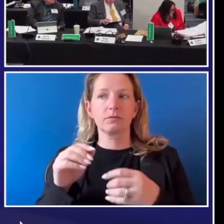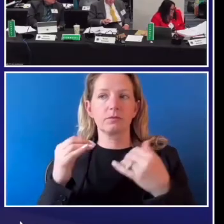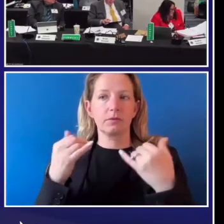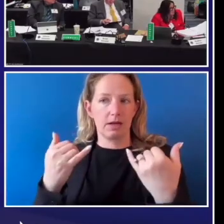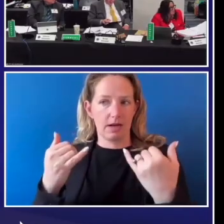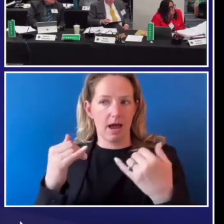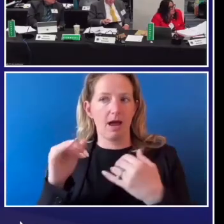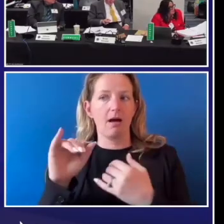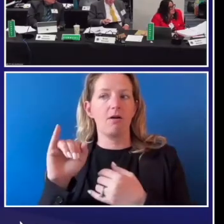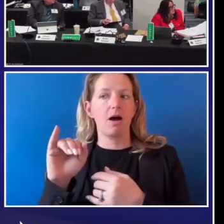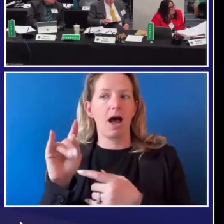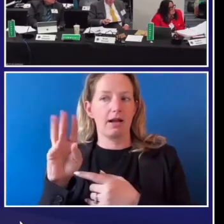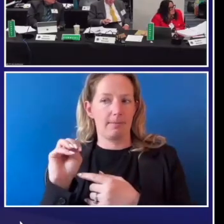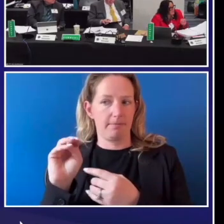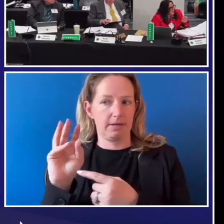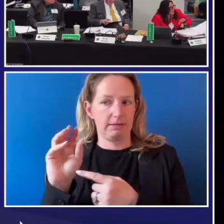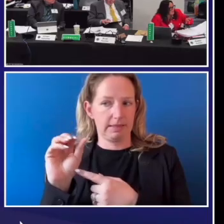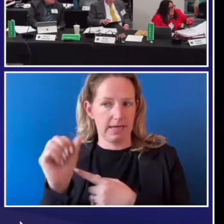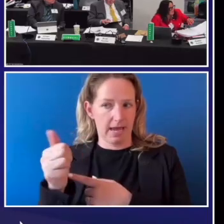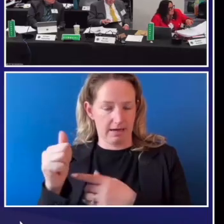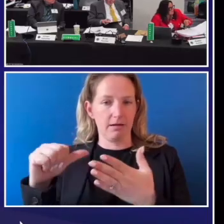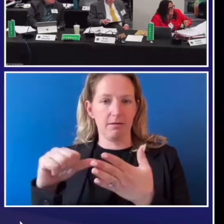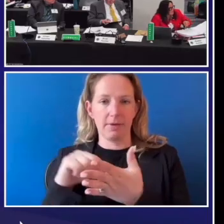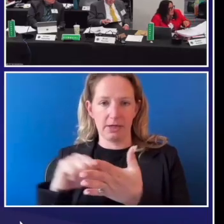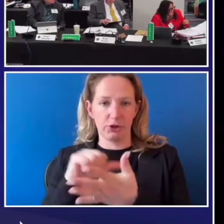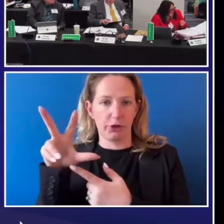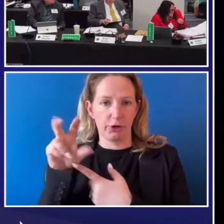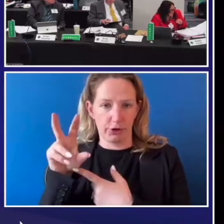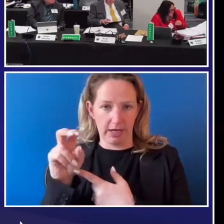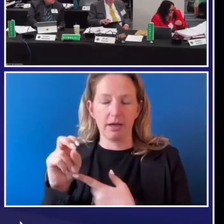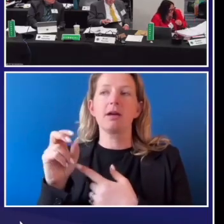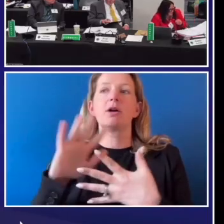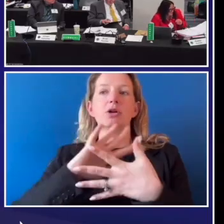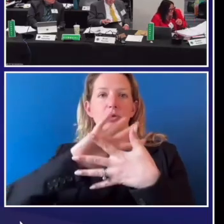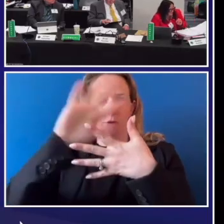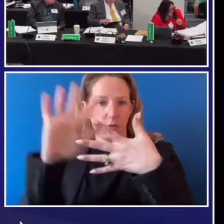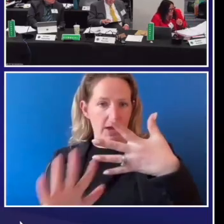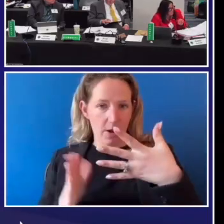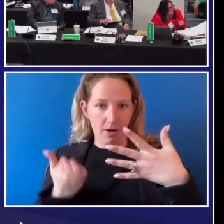Can you talk about throughout the proposal? There are a number of different references to training.